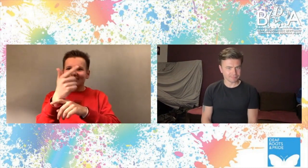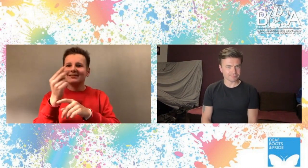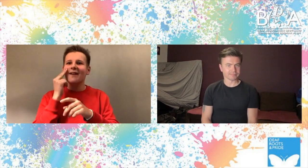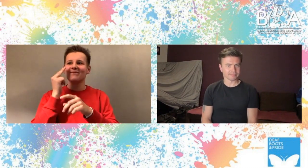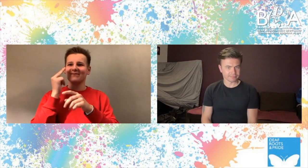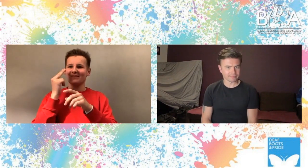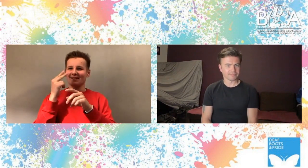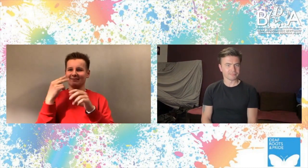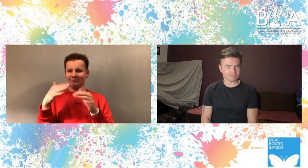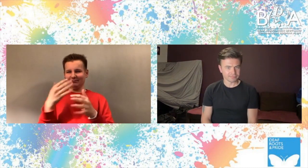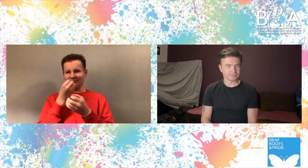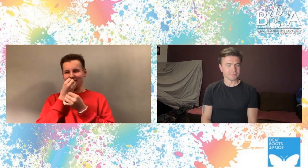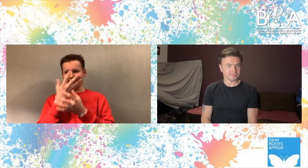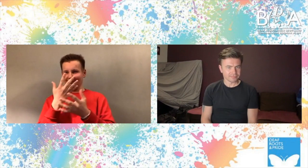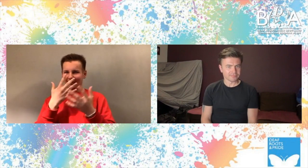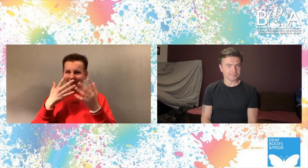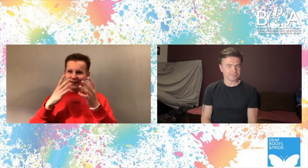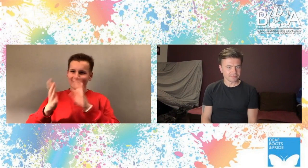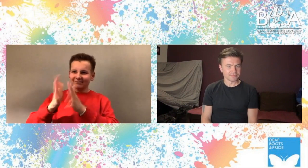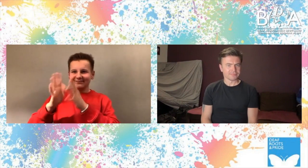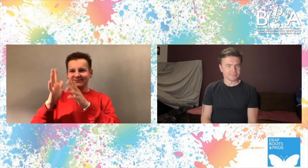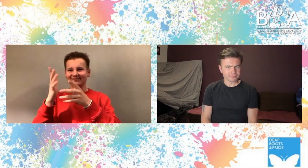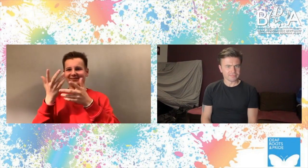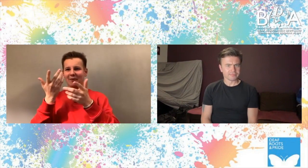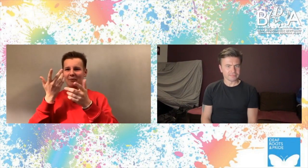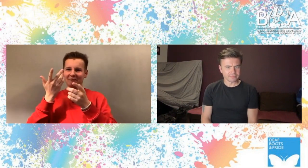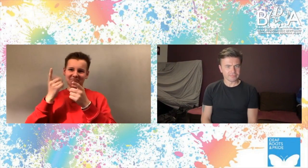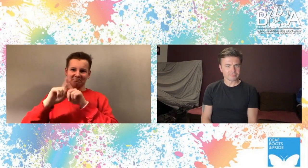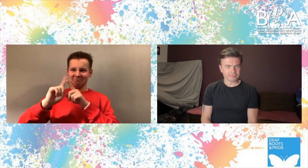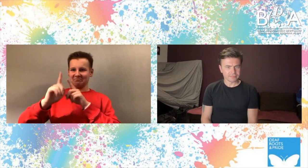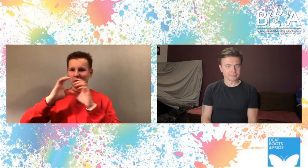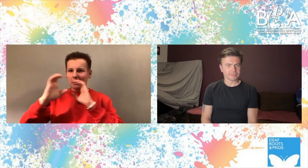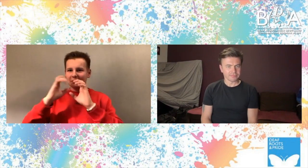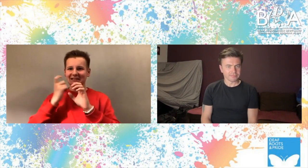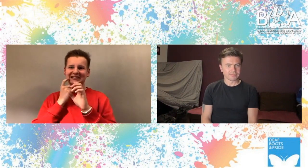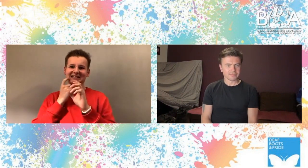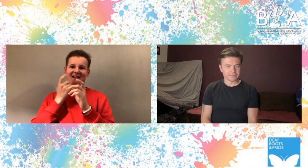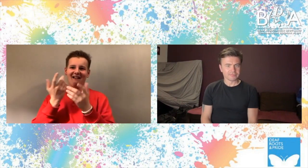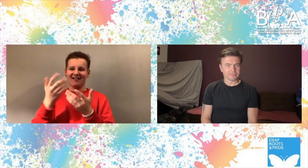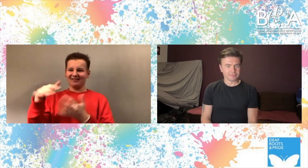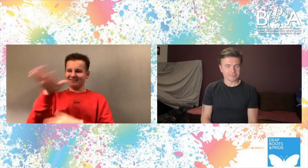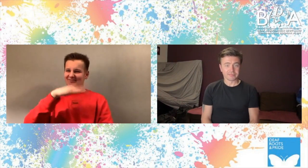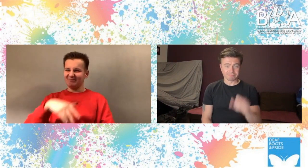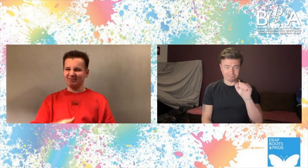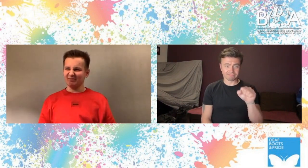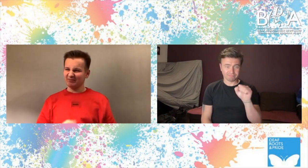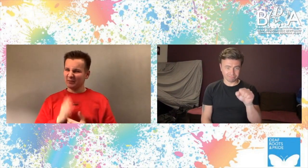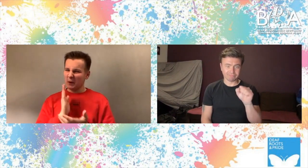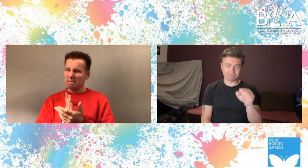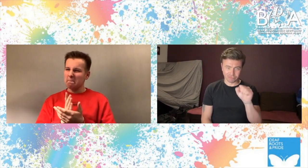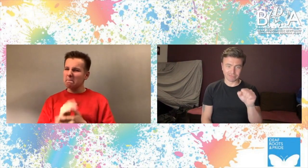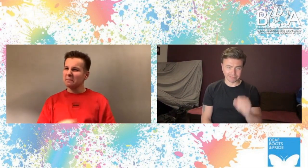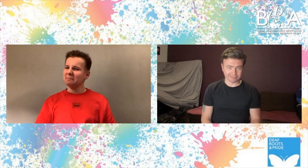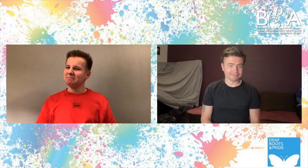to participate and do jobs that hearing people have been able to do all their lives. It would be great if we got to do that.